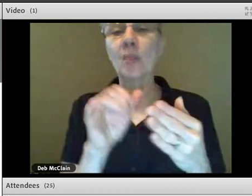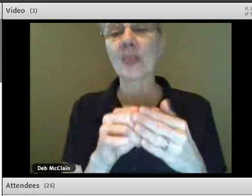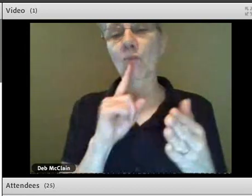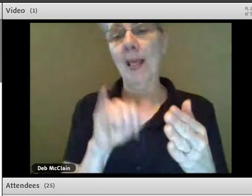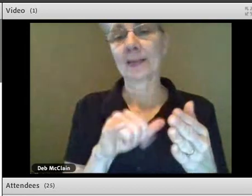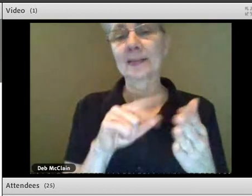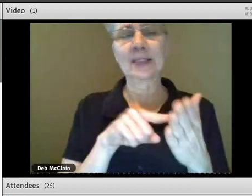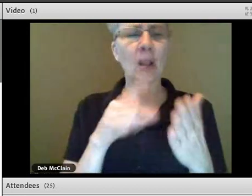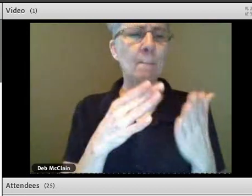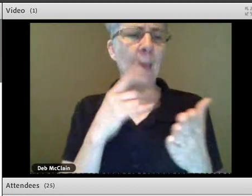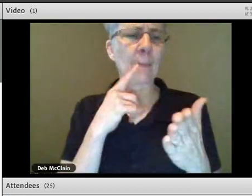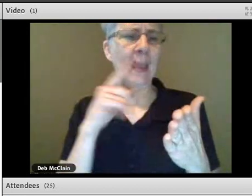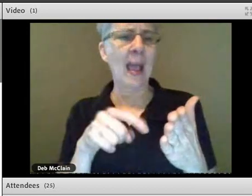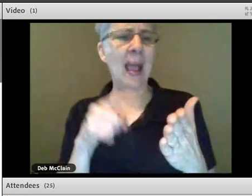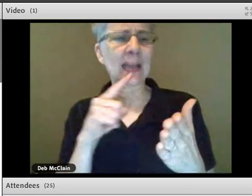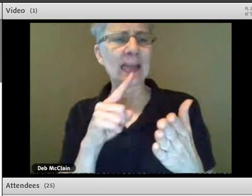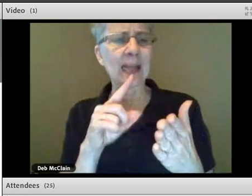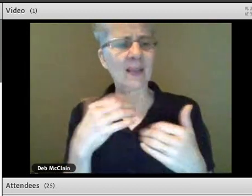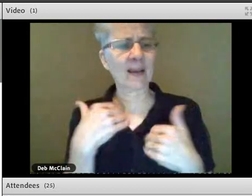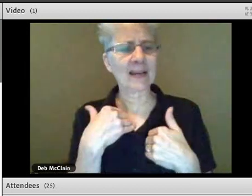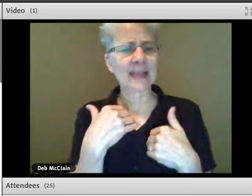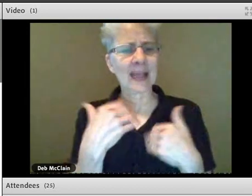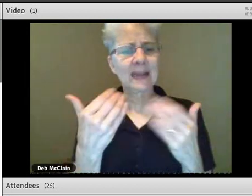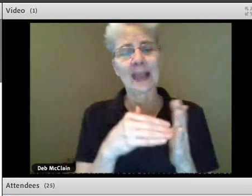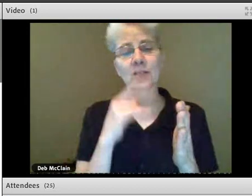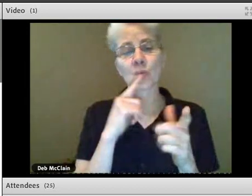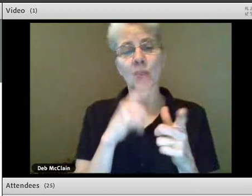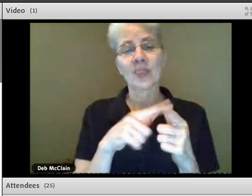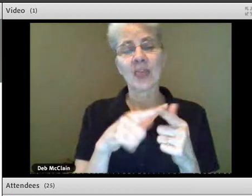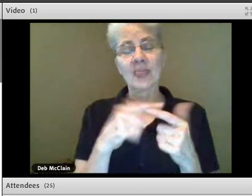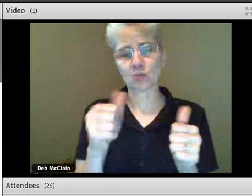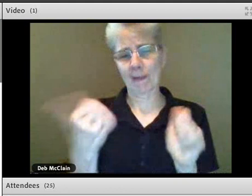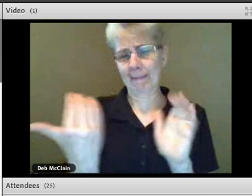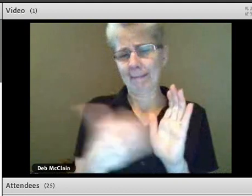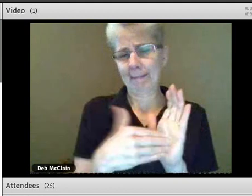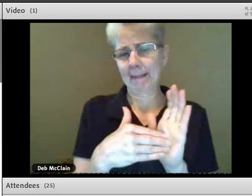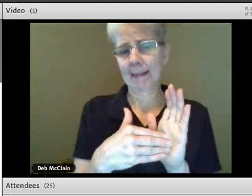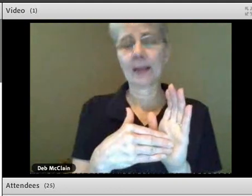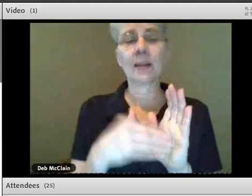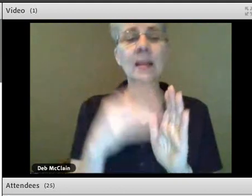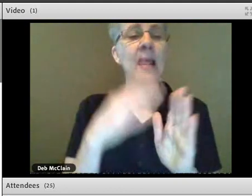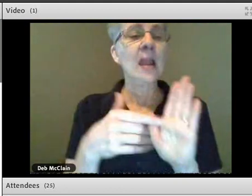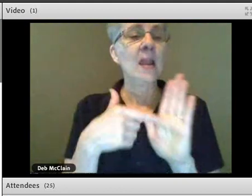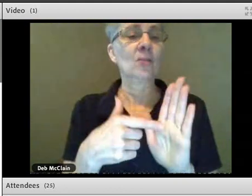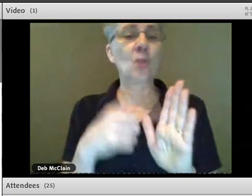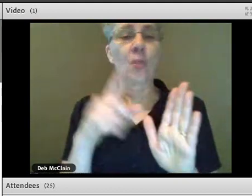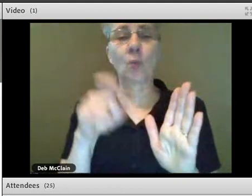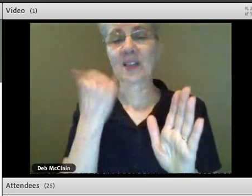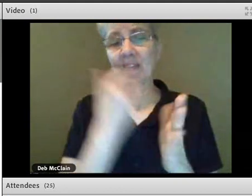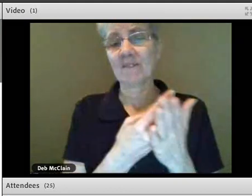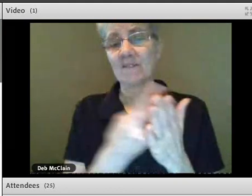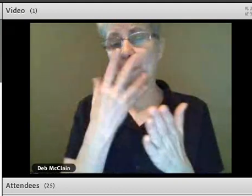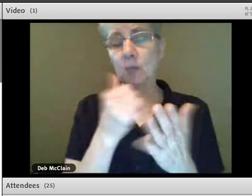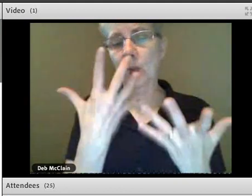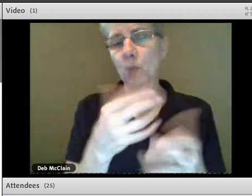"Hey, maybe I need to look at this content again," so then they try it again. Never show the questions if they fail because we don't want them to use the test